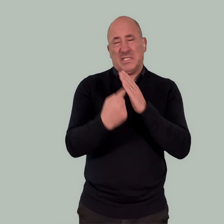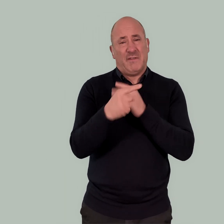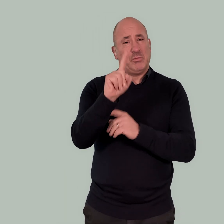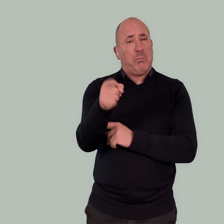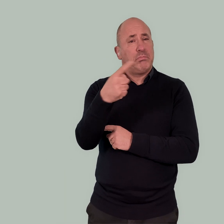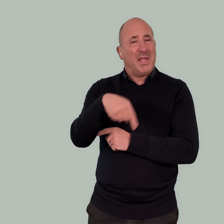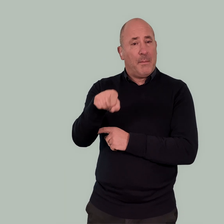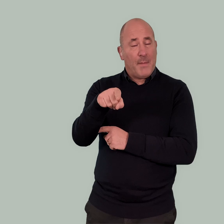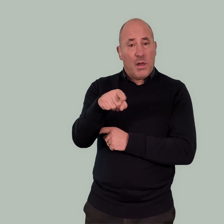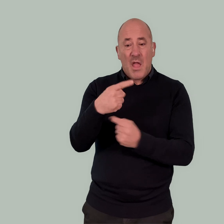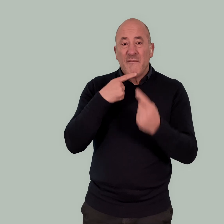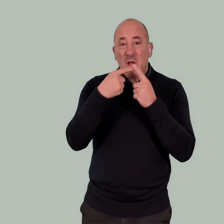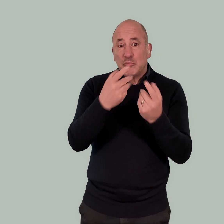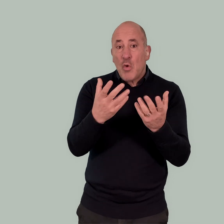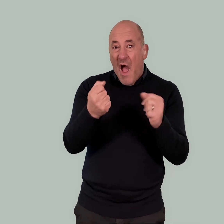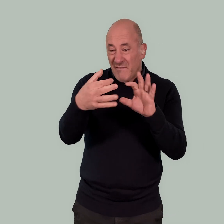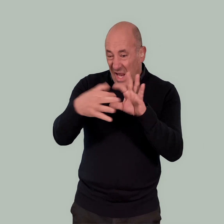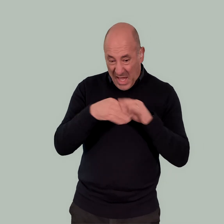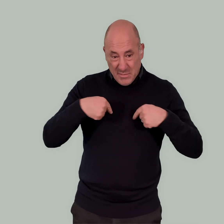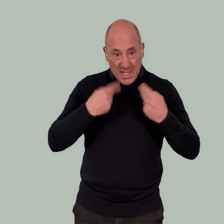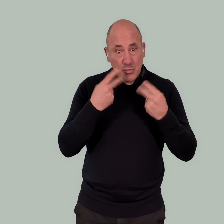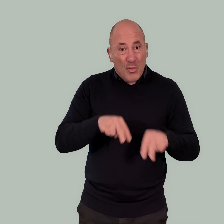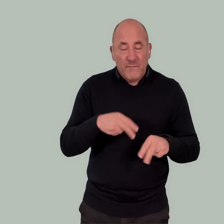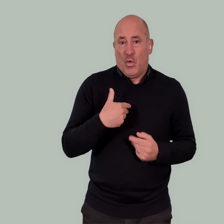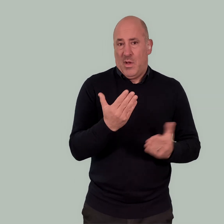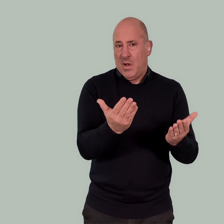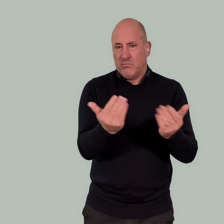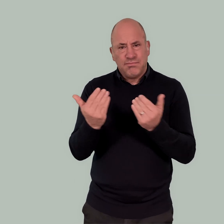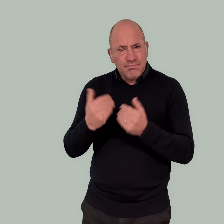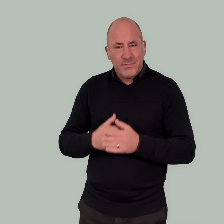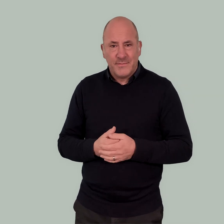who have information that is relevant to the Review.